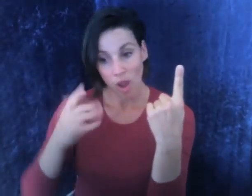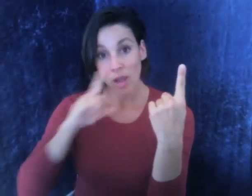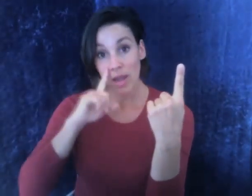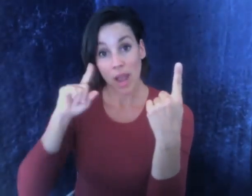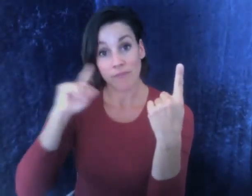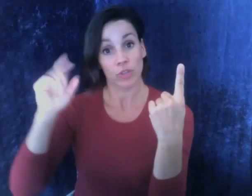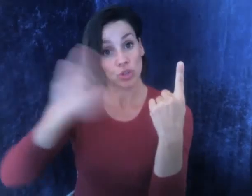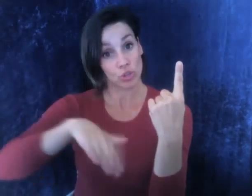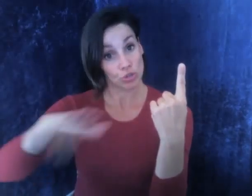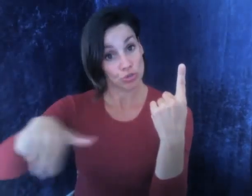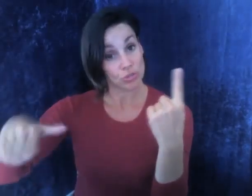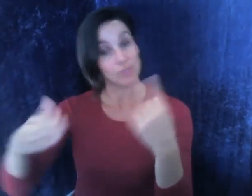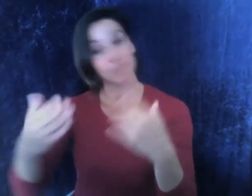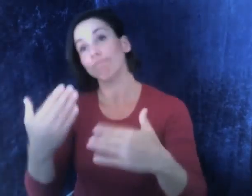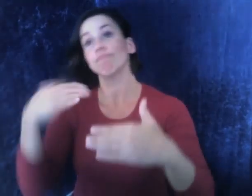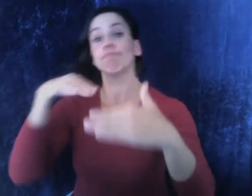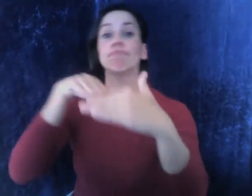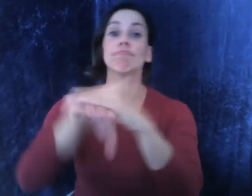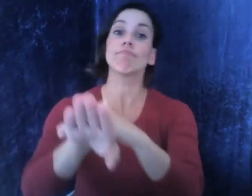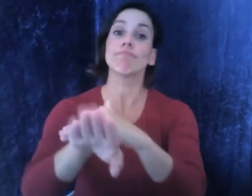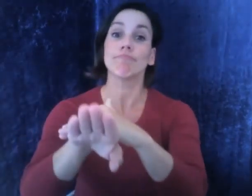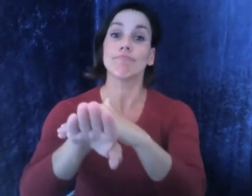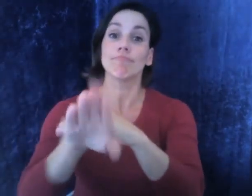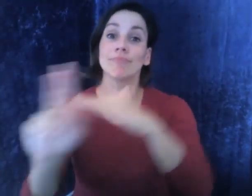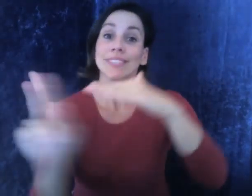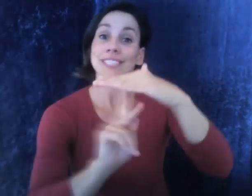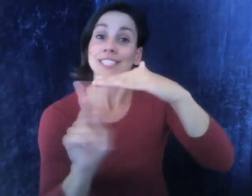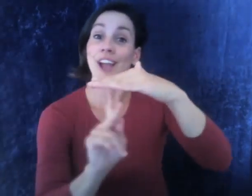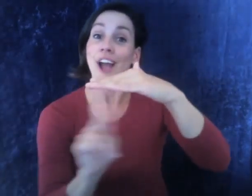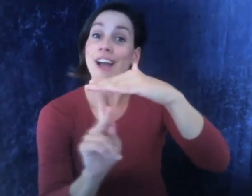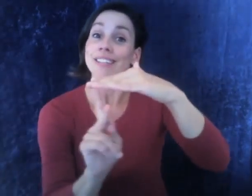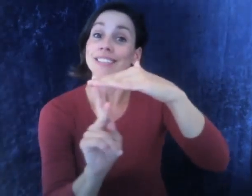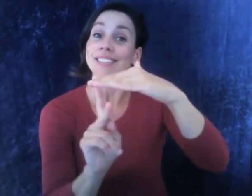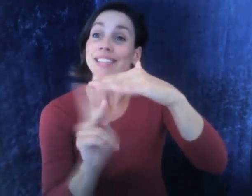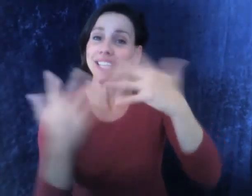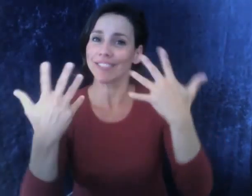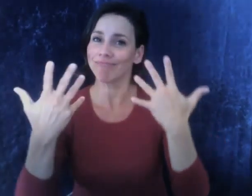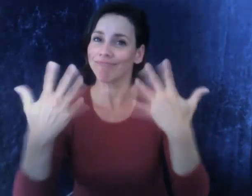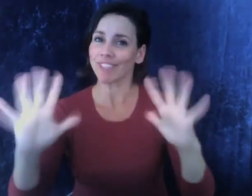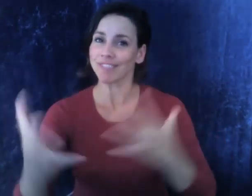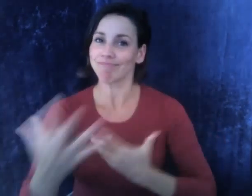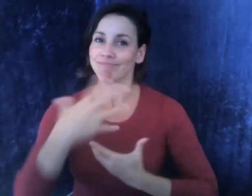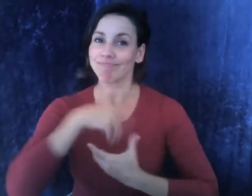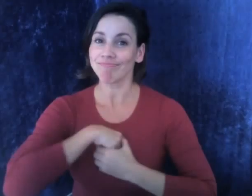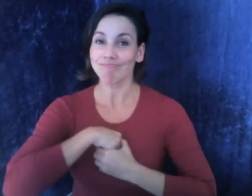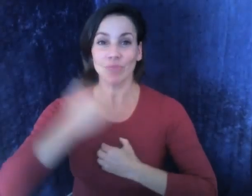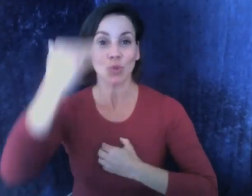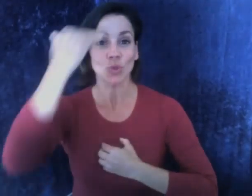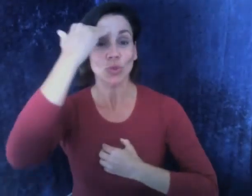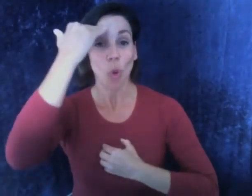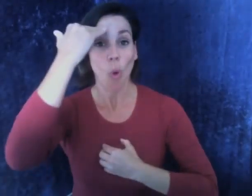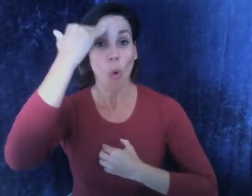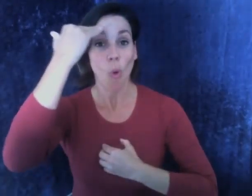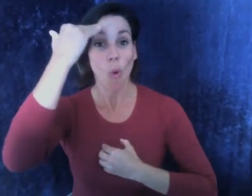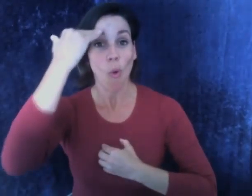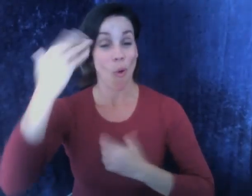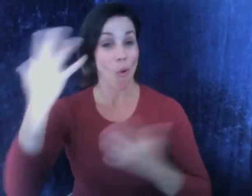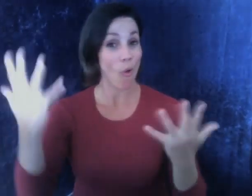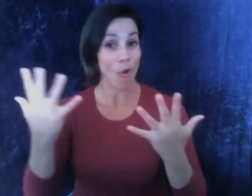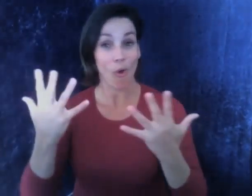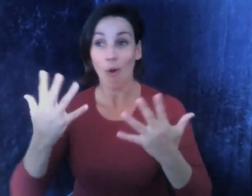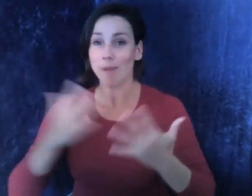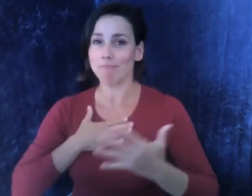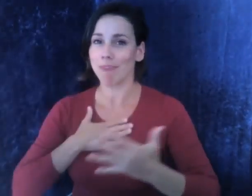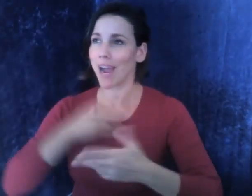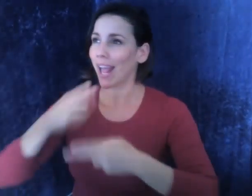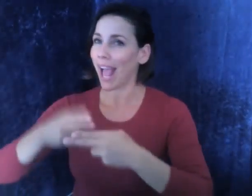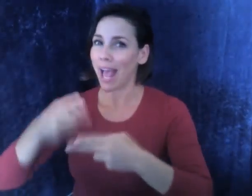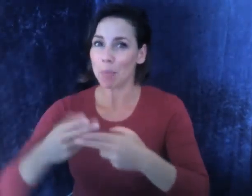Having deaf toddlers meeting the Pre-K standards upon entering kindergarten.